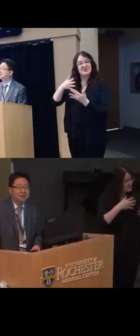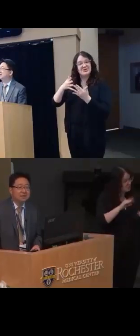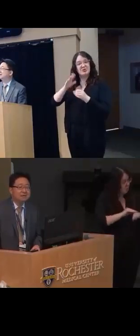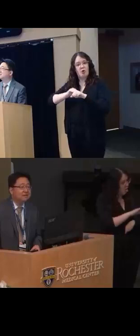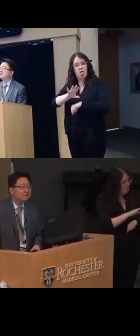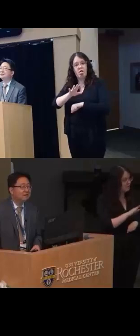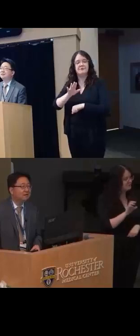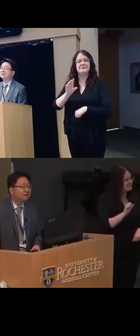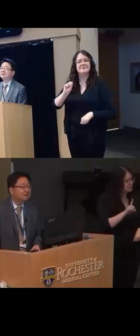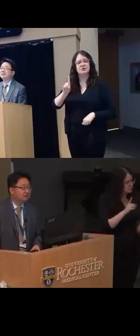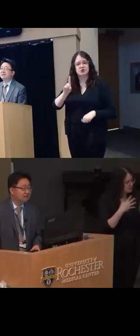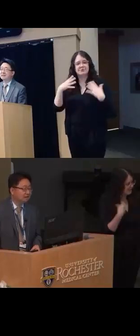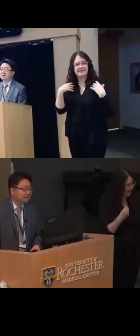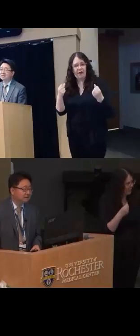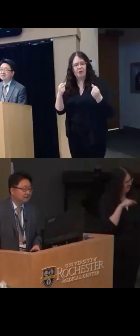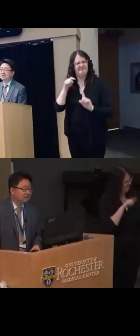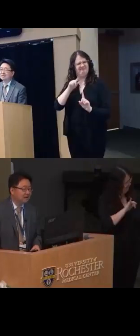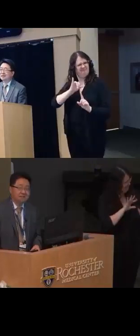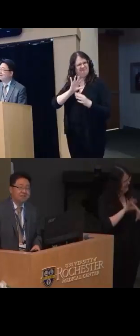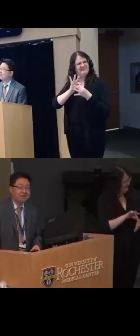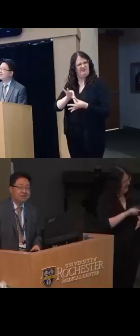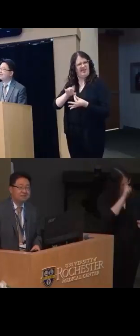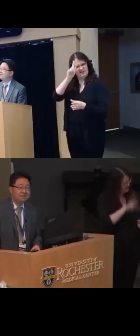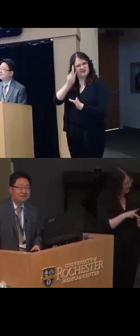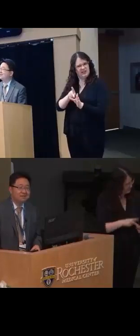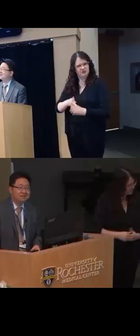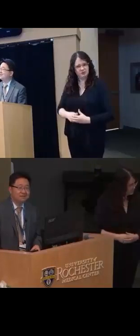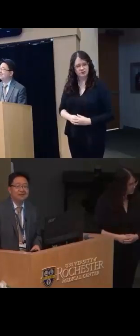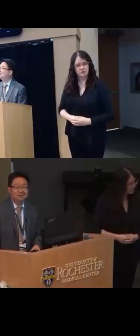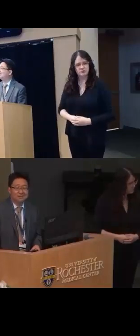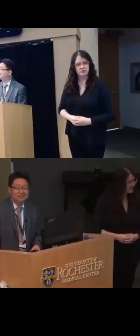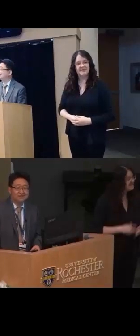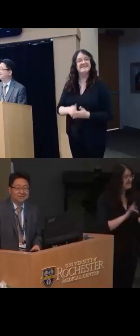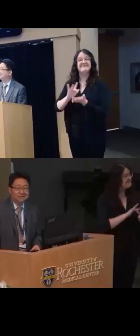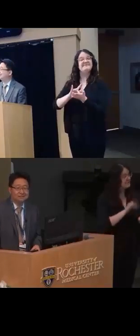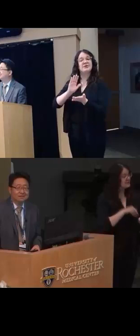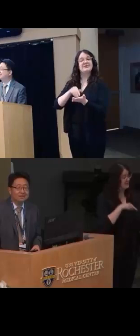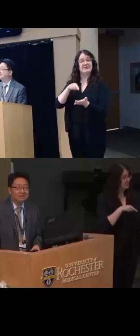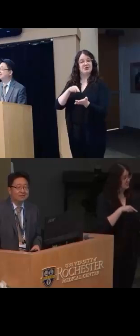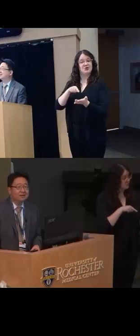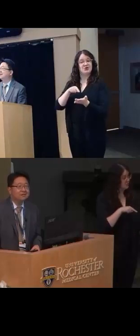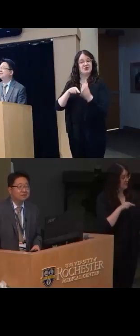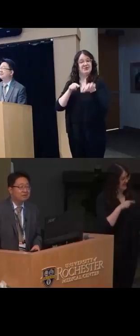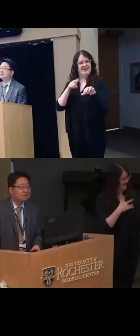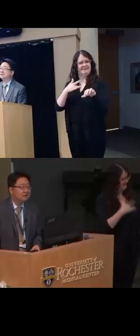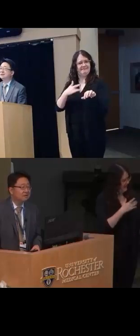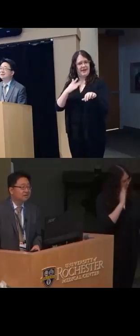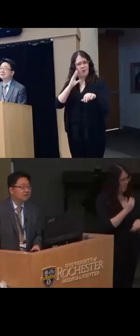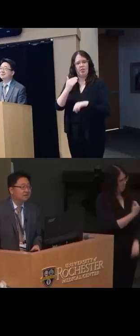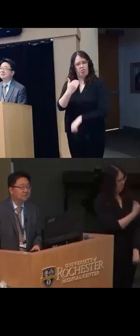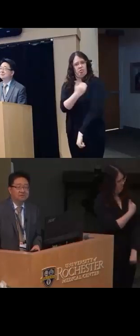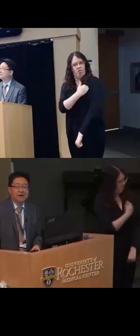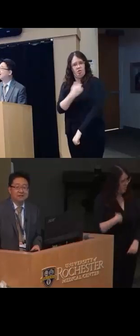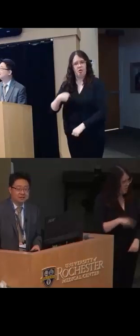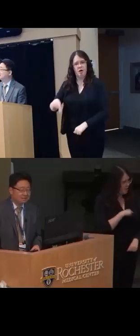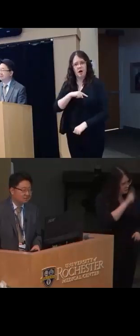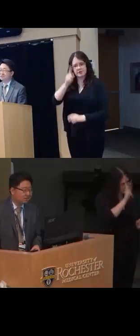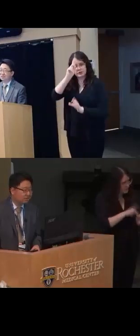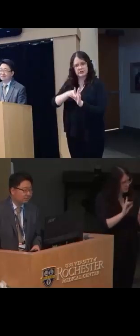Medical Center time to time quite often will come to us to provide leadership